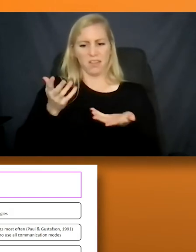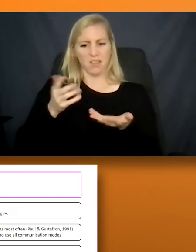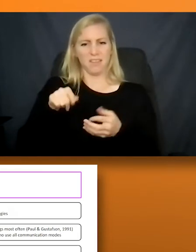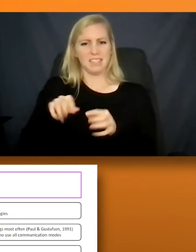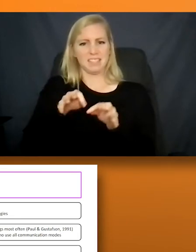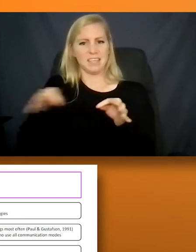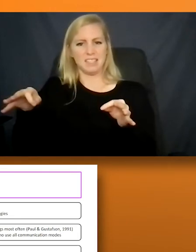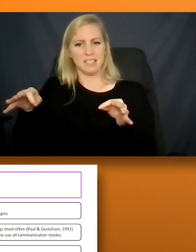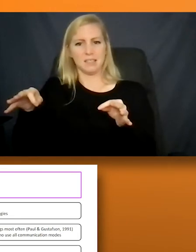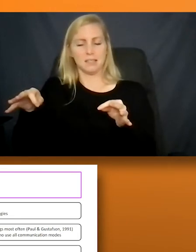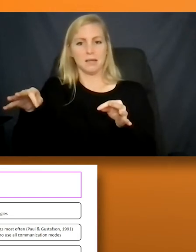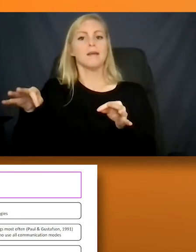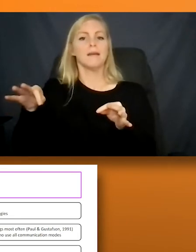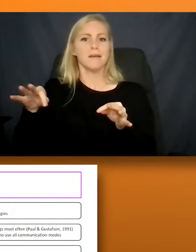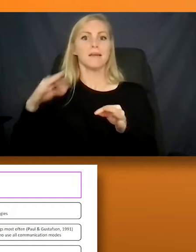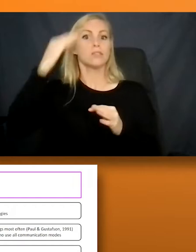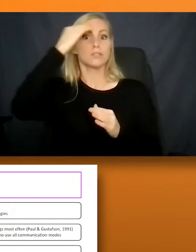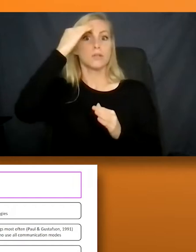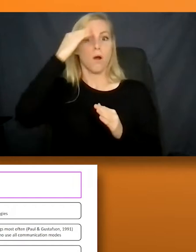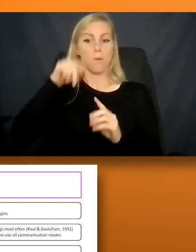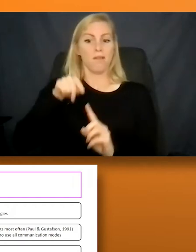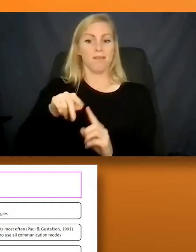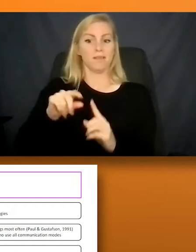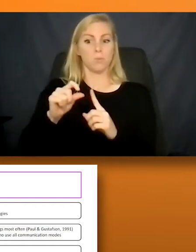They'll just pick that first meaning and go with it.